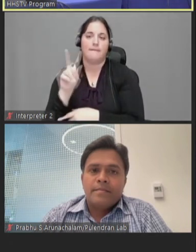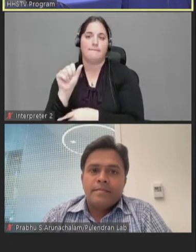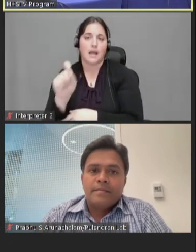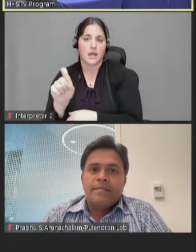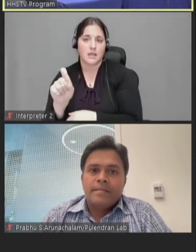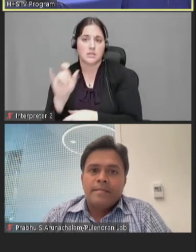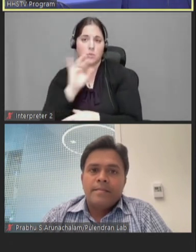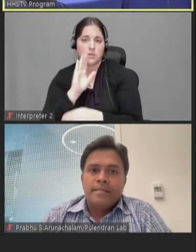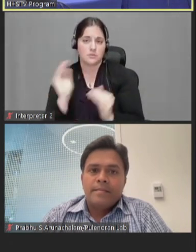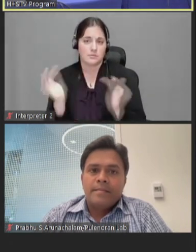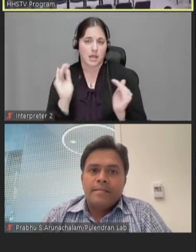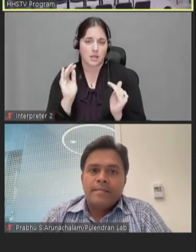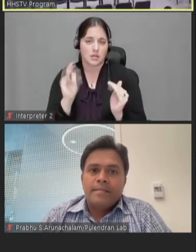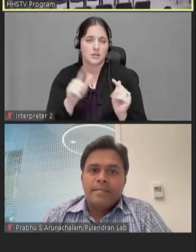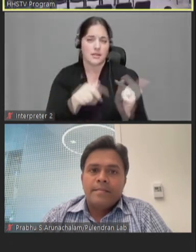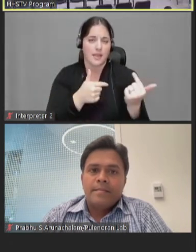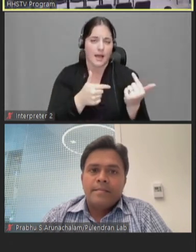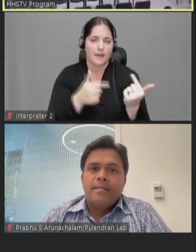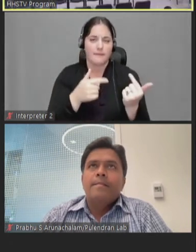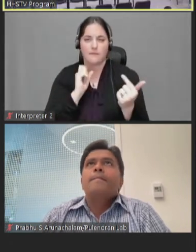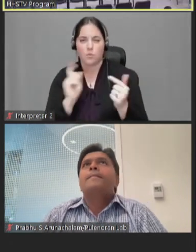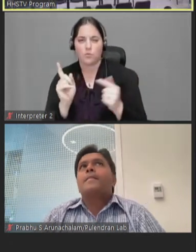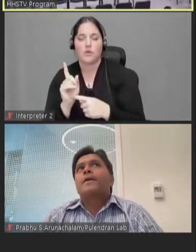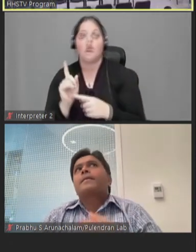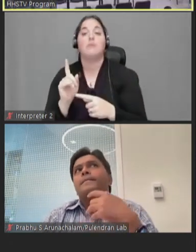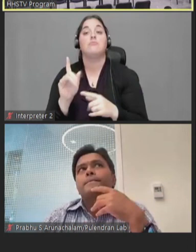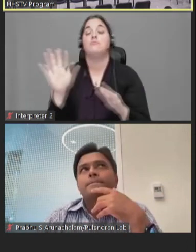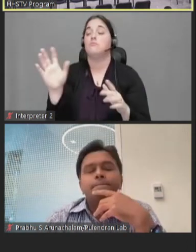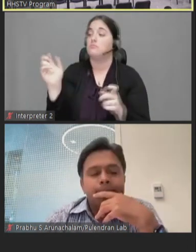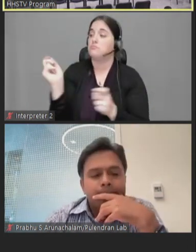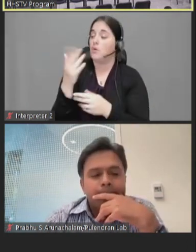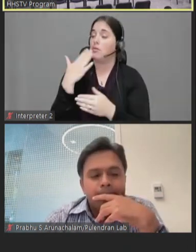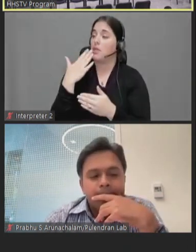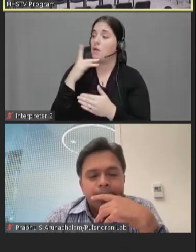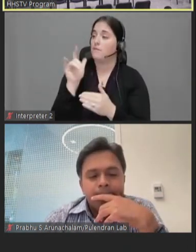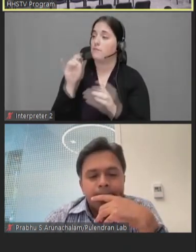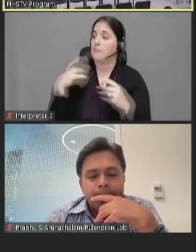Great. Well, I want to thank the members of this panel, very interesting presentations. And